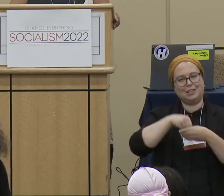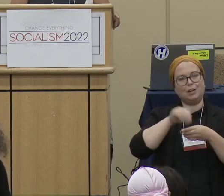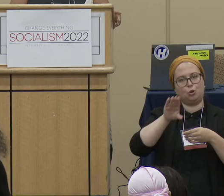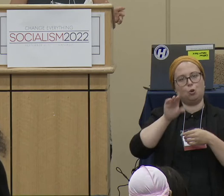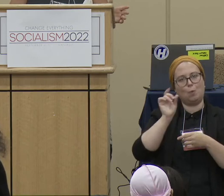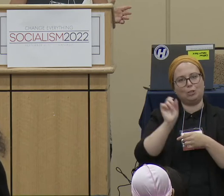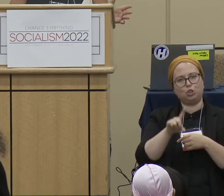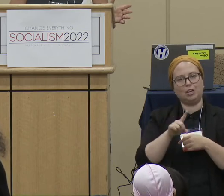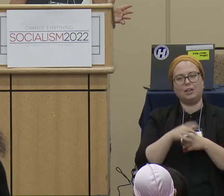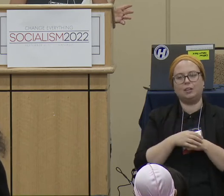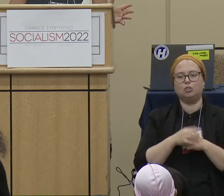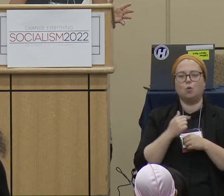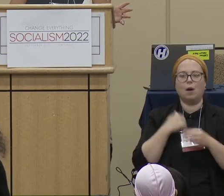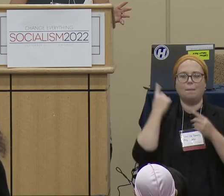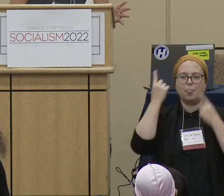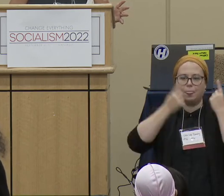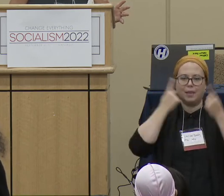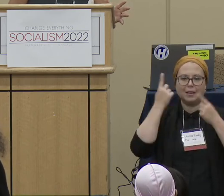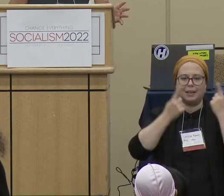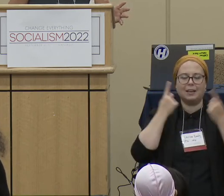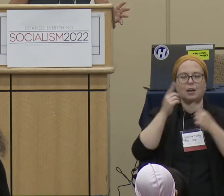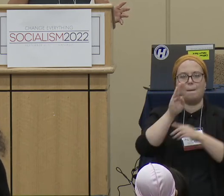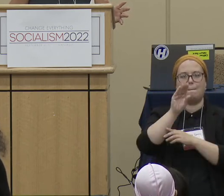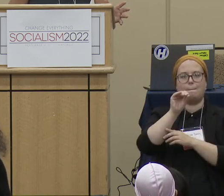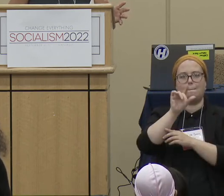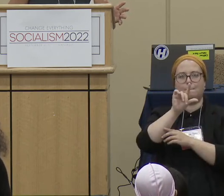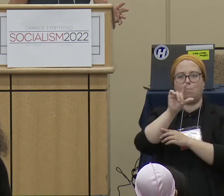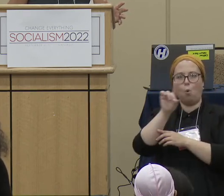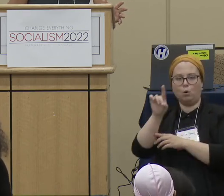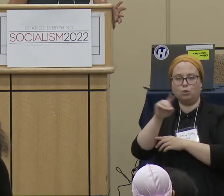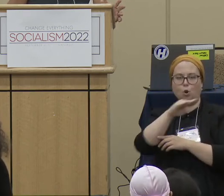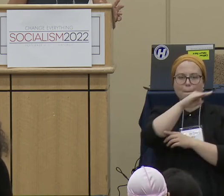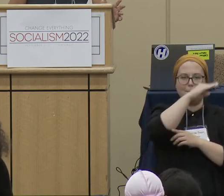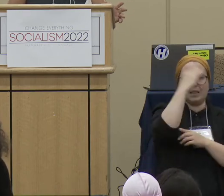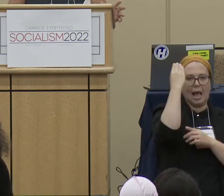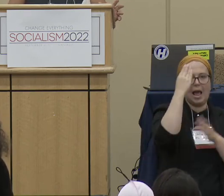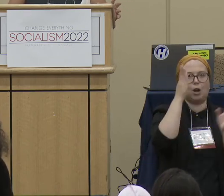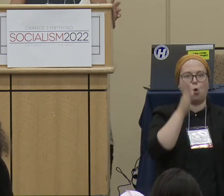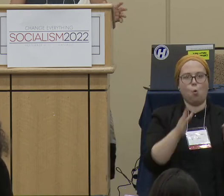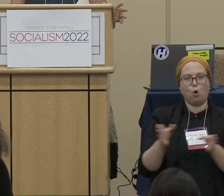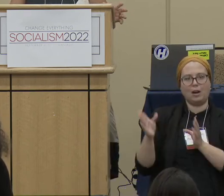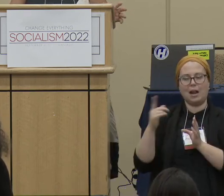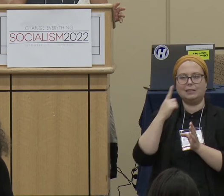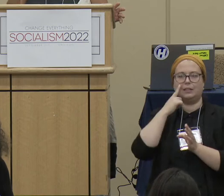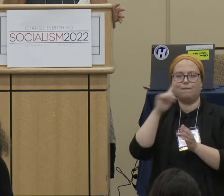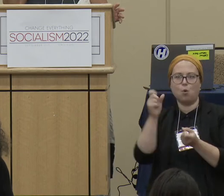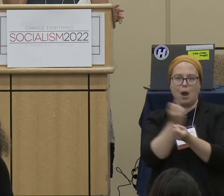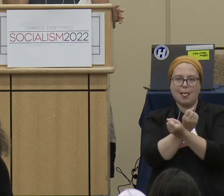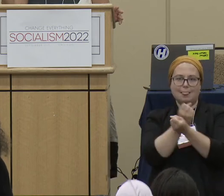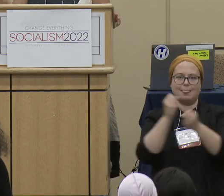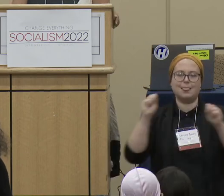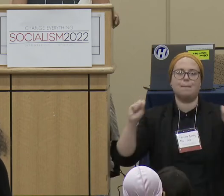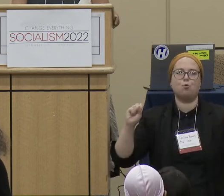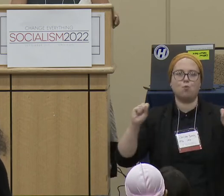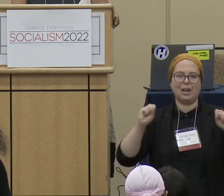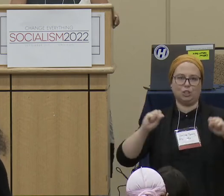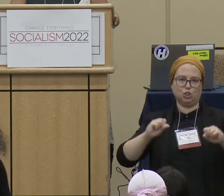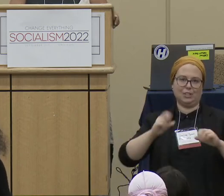≫ BARBARA: I think you have some of the answers in your question. Yeah, I'm thinking of BOLD , which is Blacks